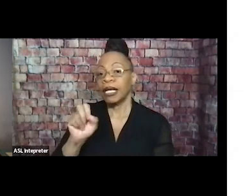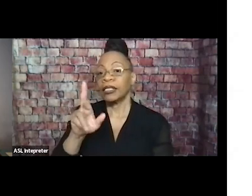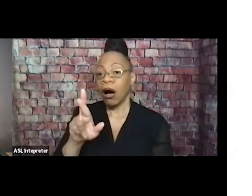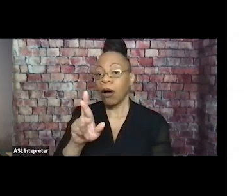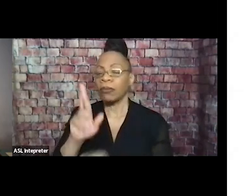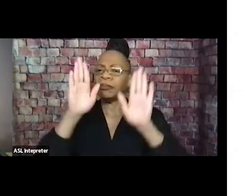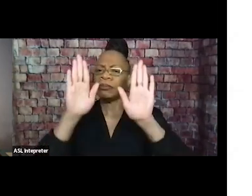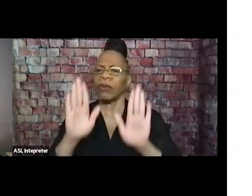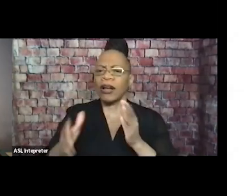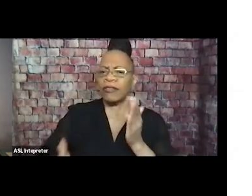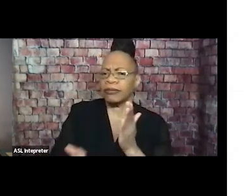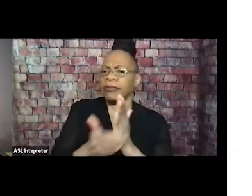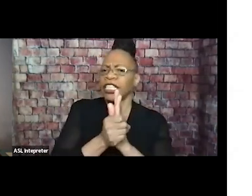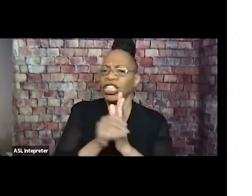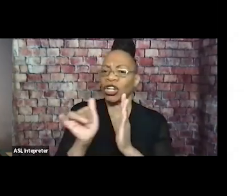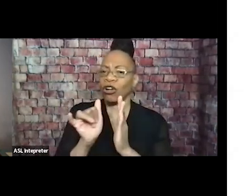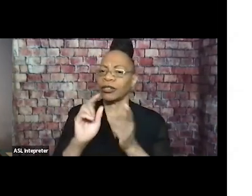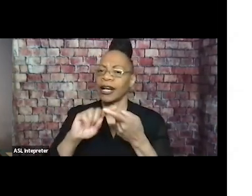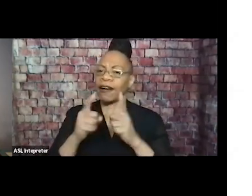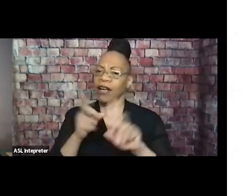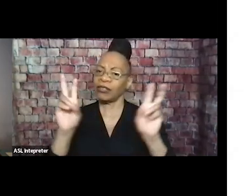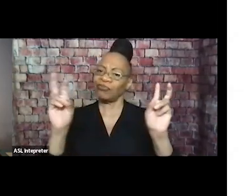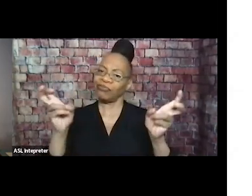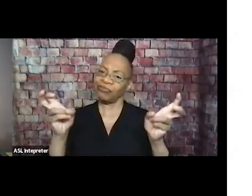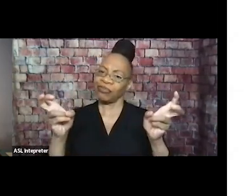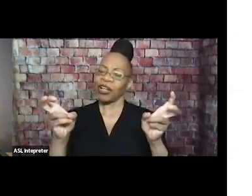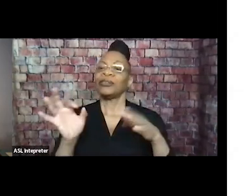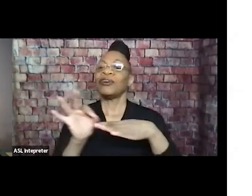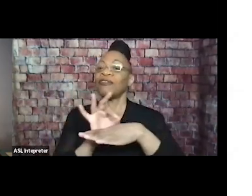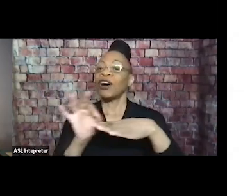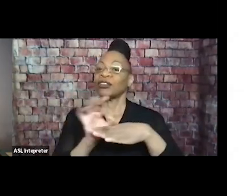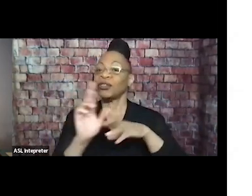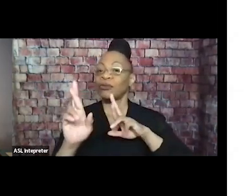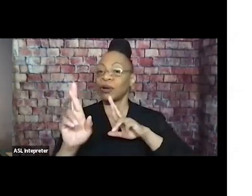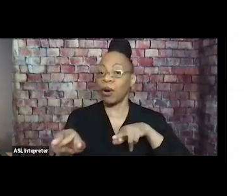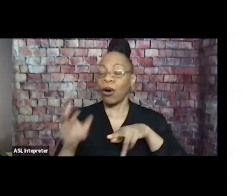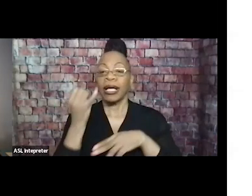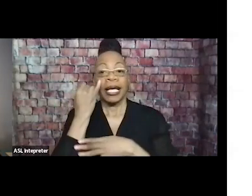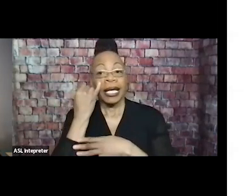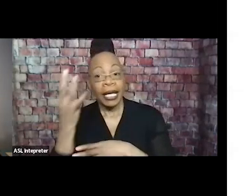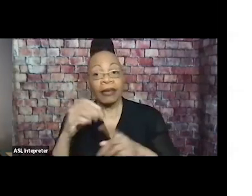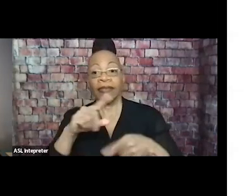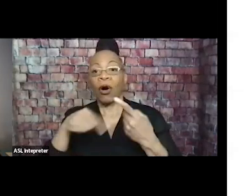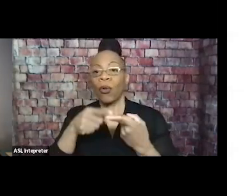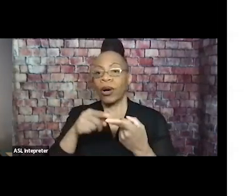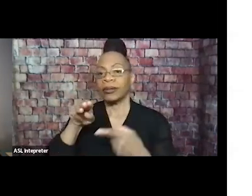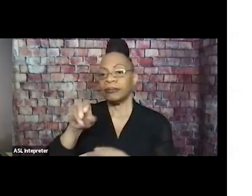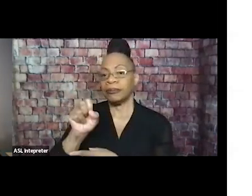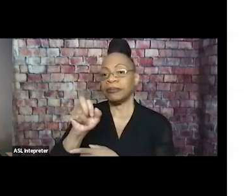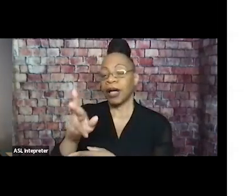It's gonna be a great companion to that Functional Report. And then if and when the medical summary report is signed by an acceptable medical source,